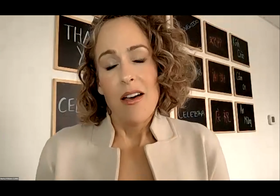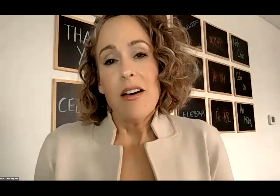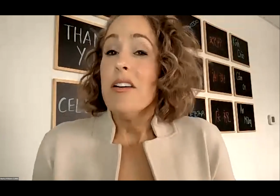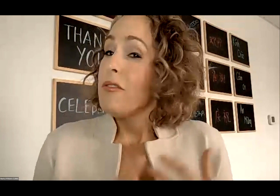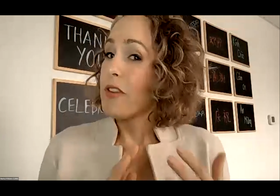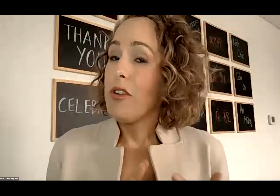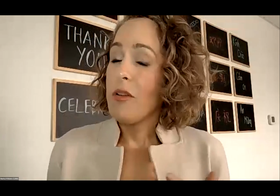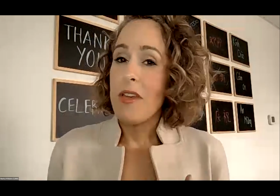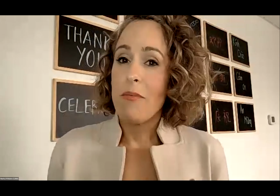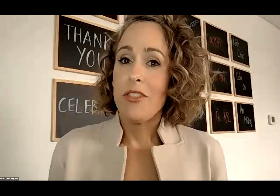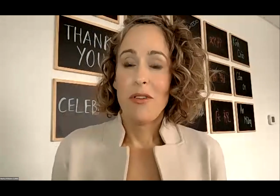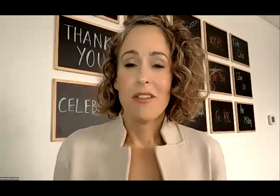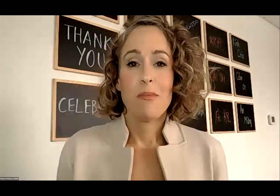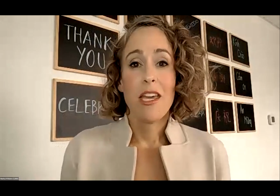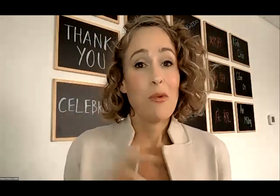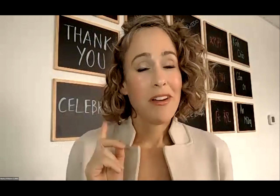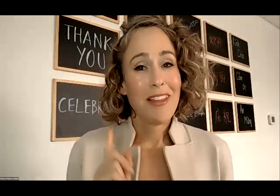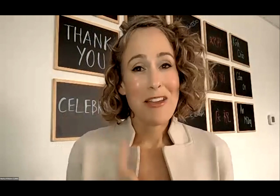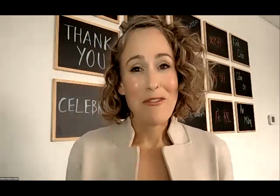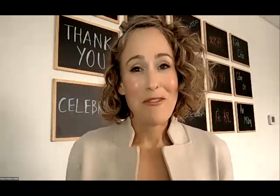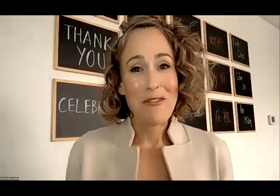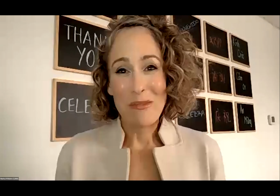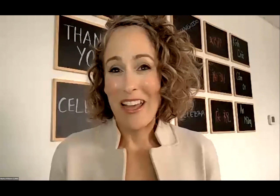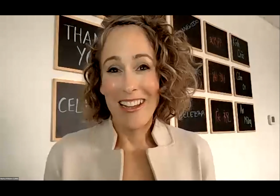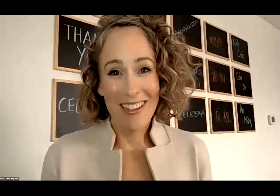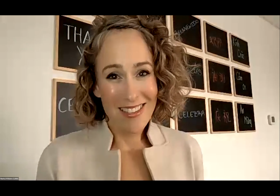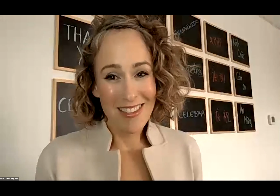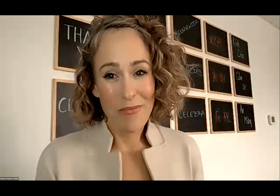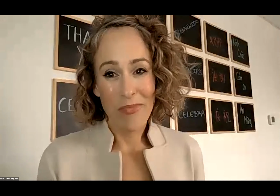for you to be able to explain what a language access plan is